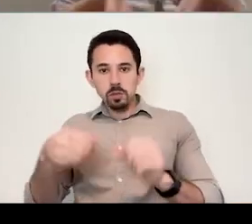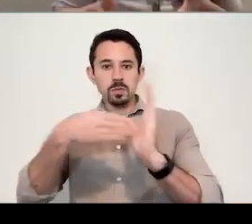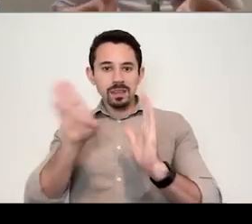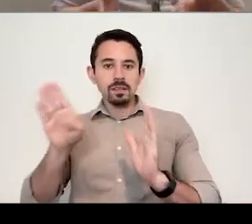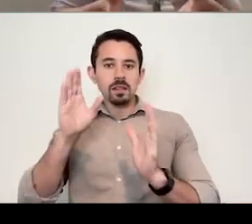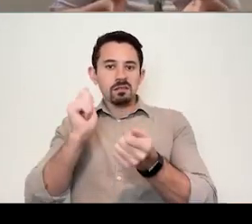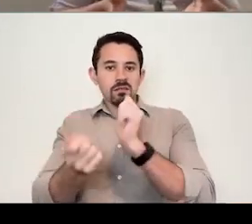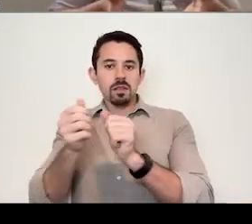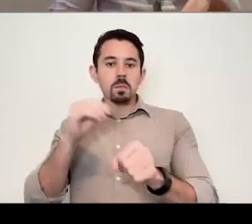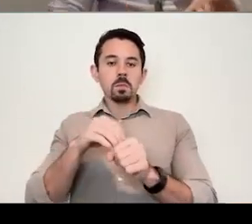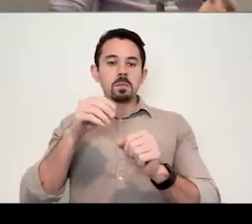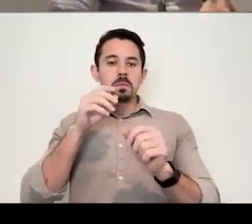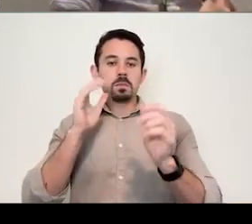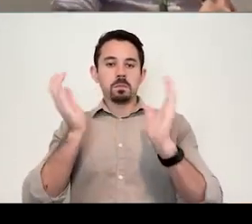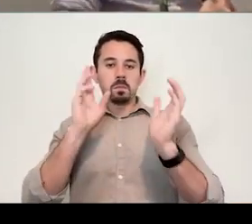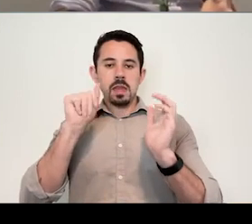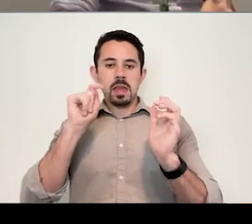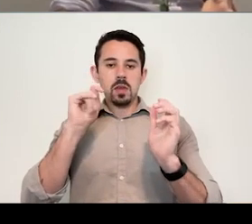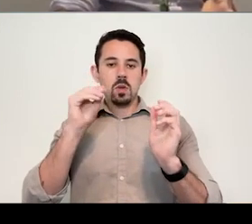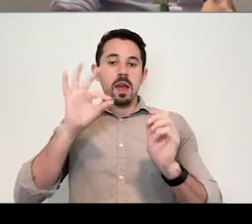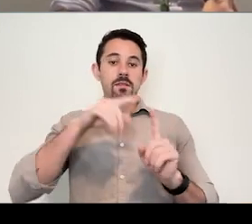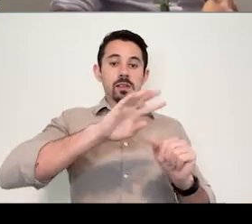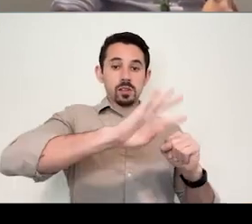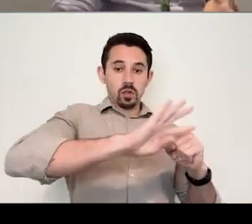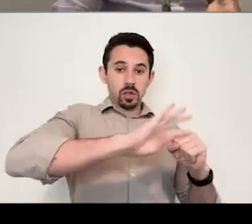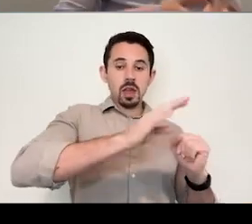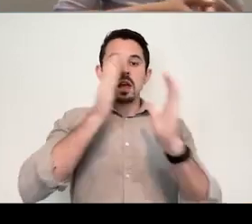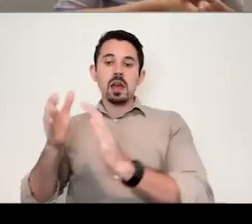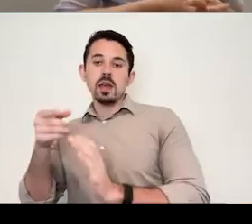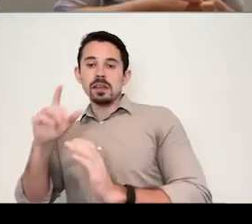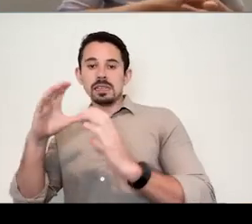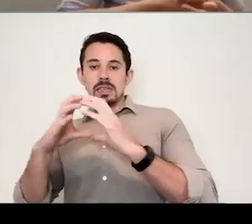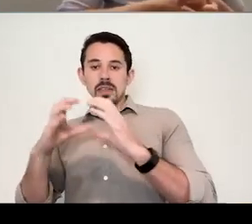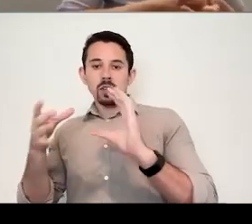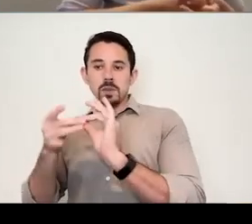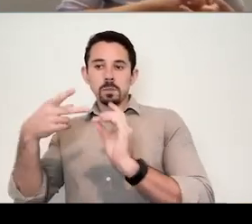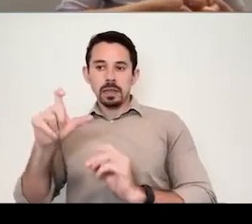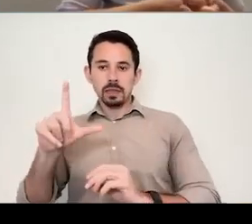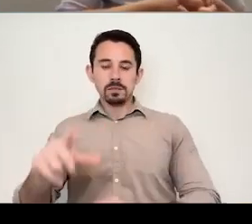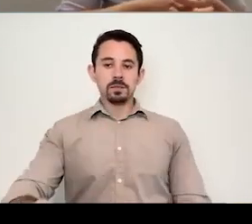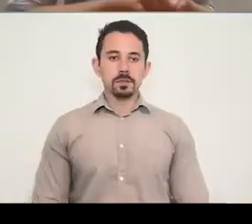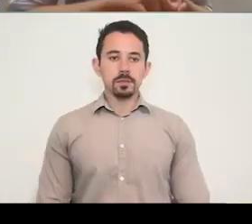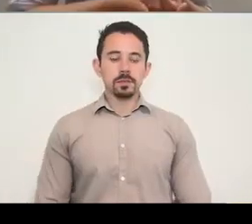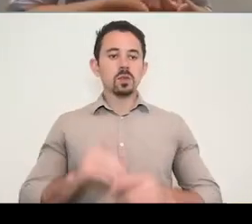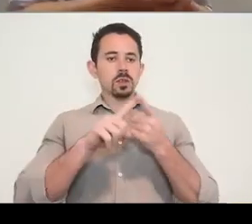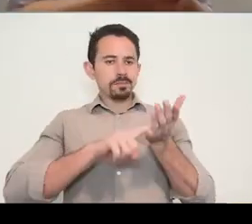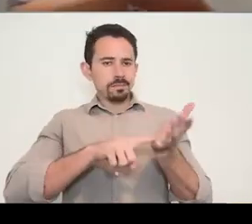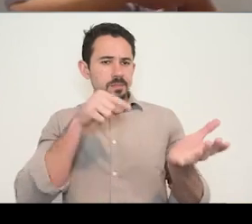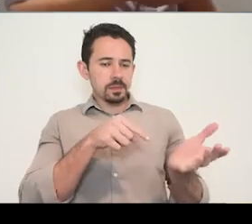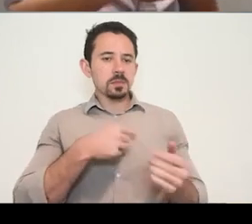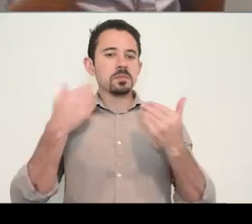could reflect an alteration in the ratio of secreted and cell associated Pel.